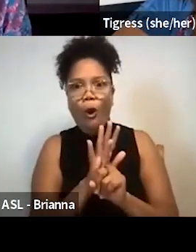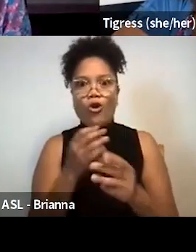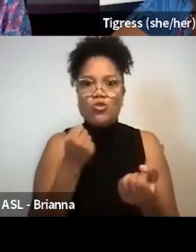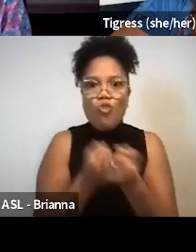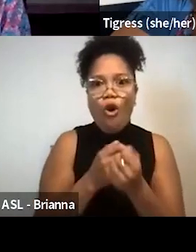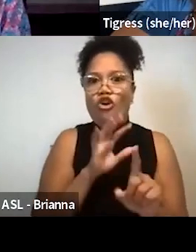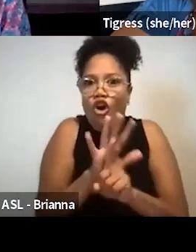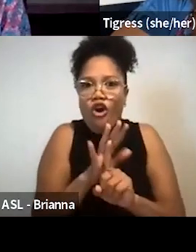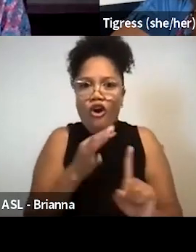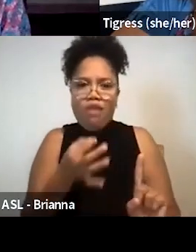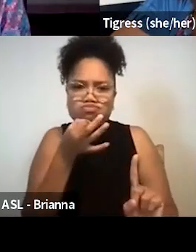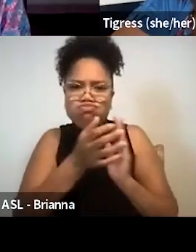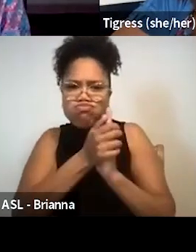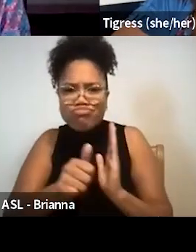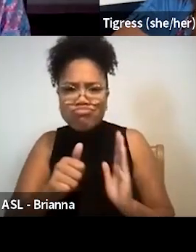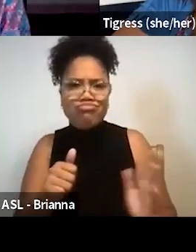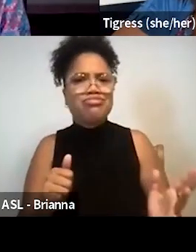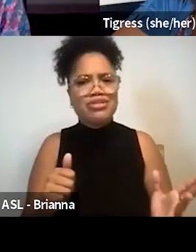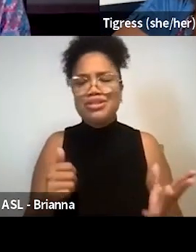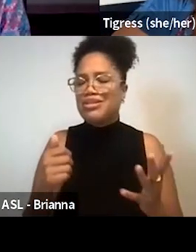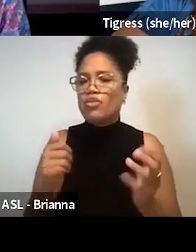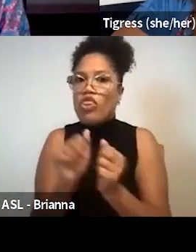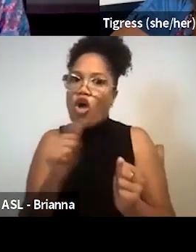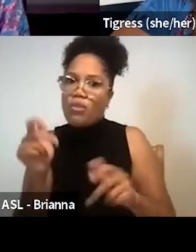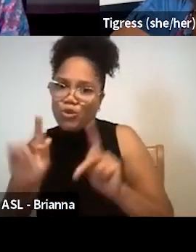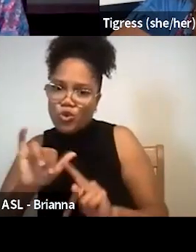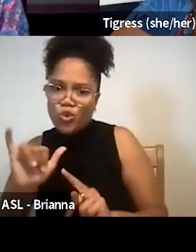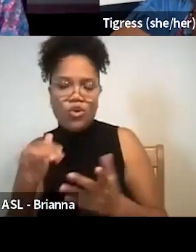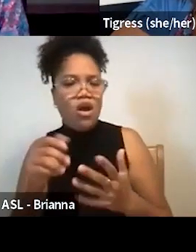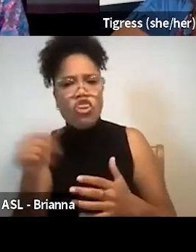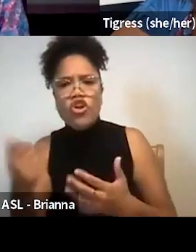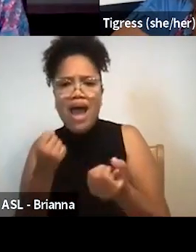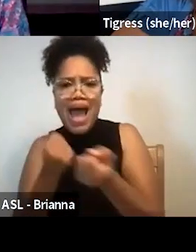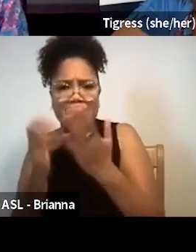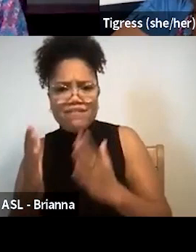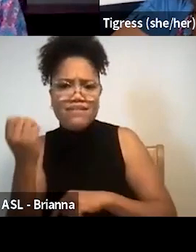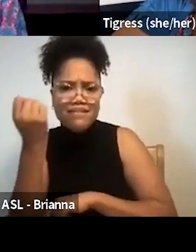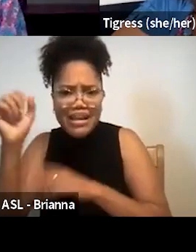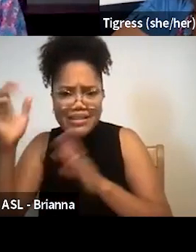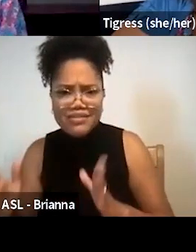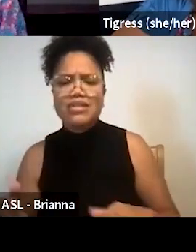among others, who are just just fabulous advocates and activists and really have been on the frontlines